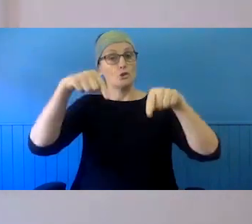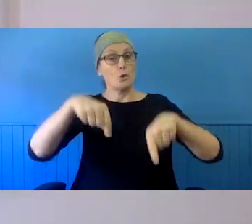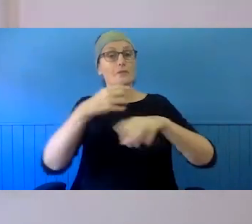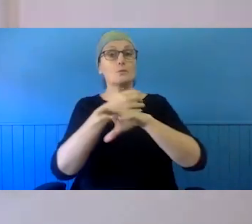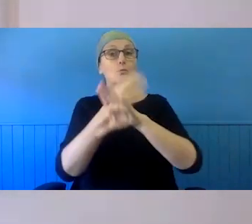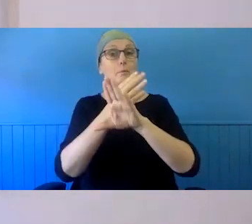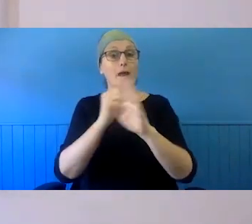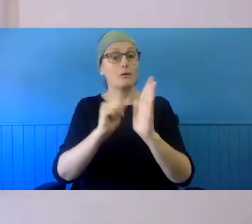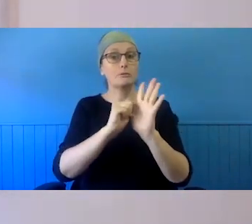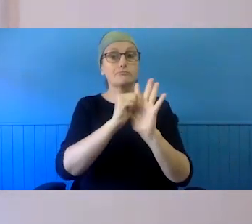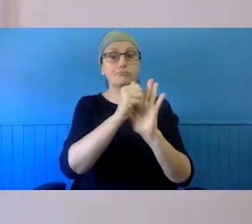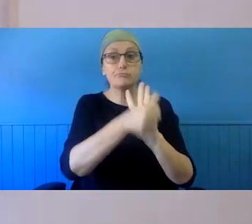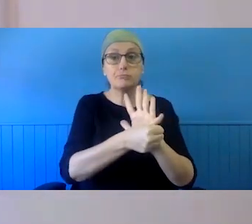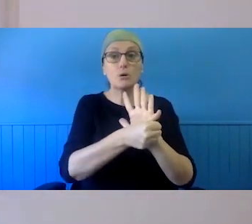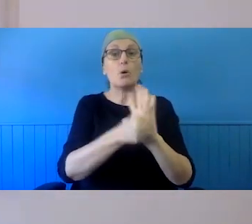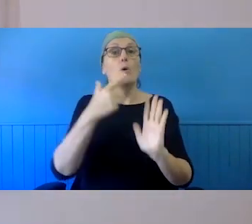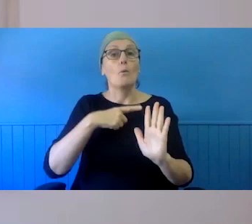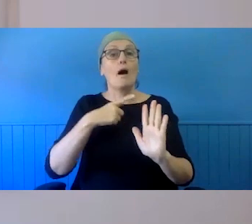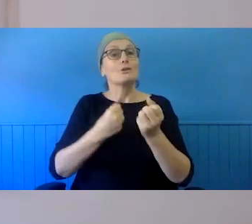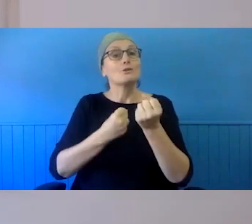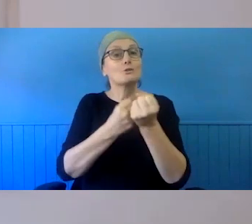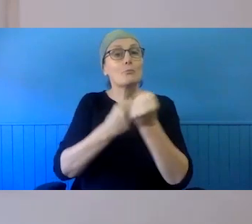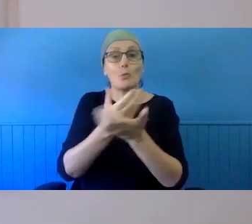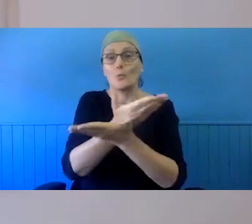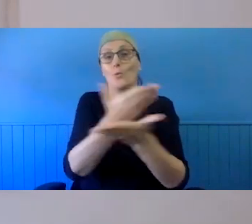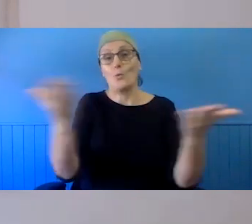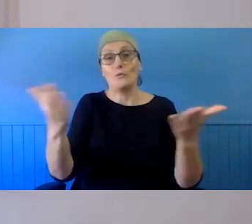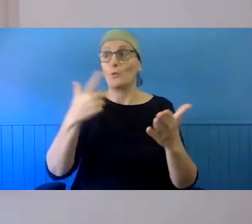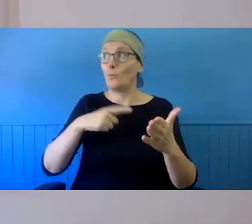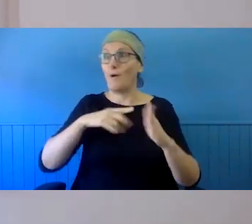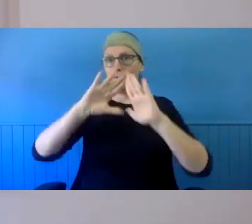Now, more than ever, our sector needs to come together, support each